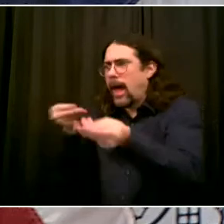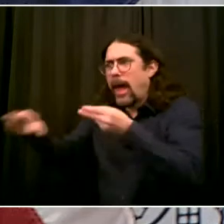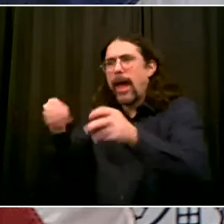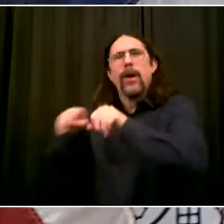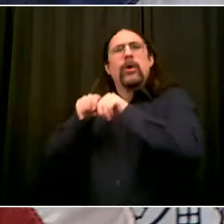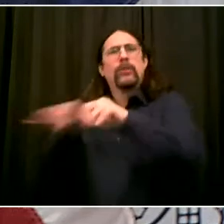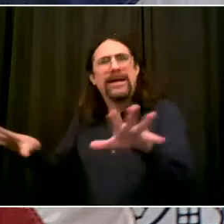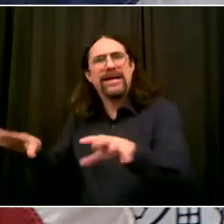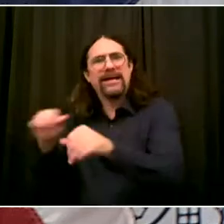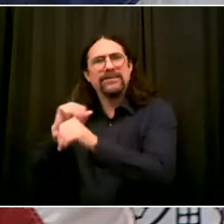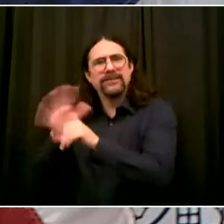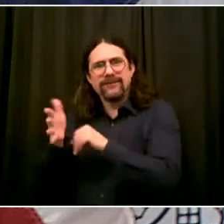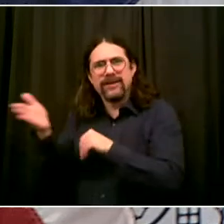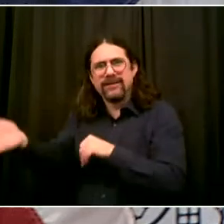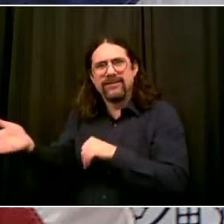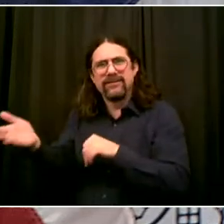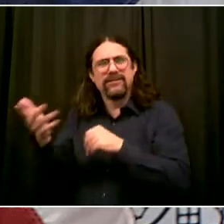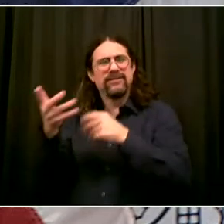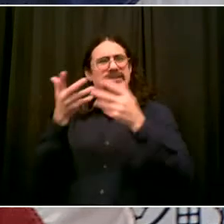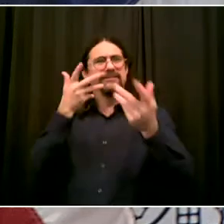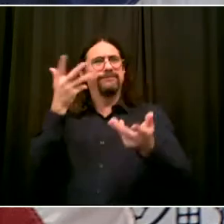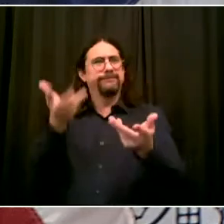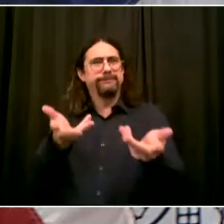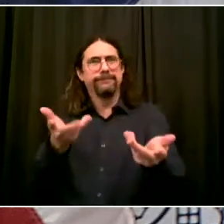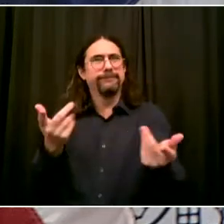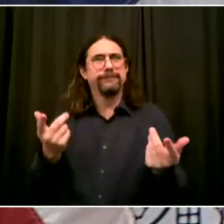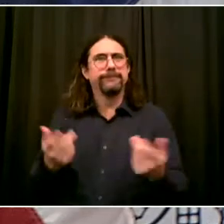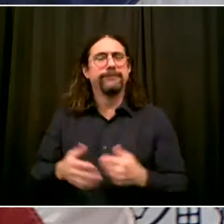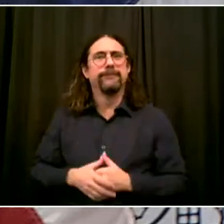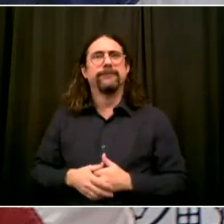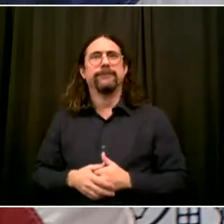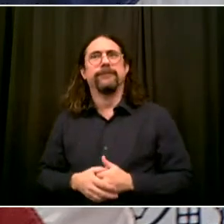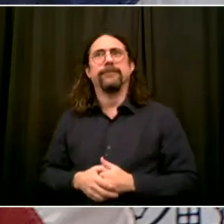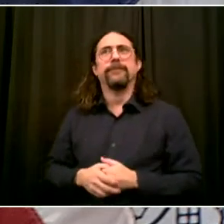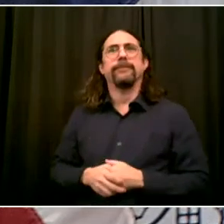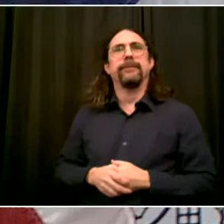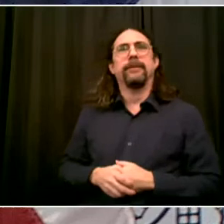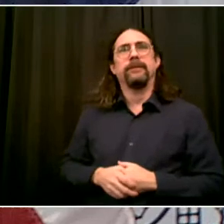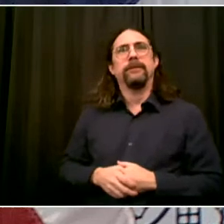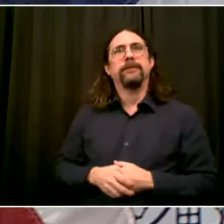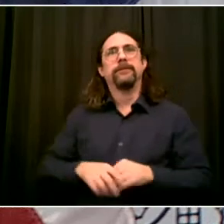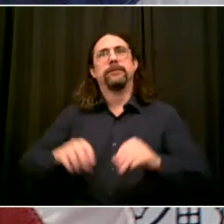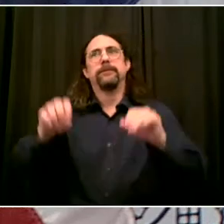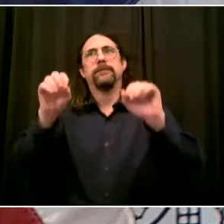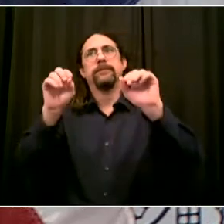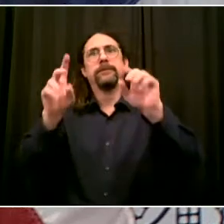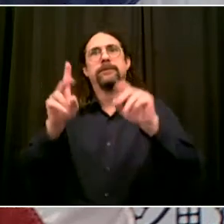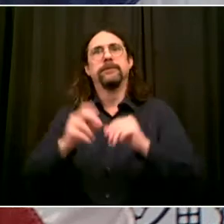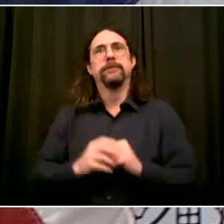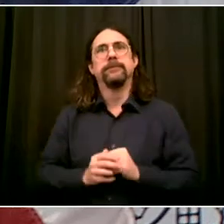TANDHE DOCTORS CAN JUMP IN. LET'S BE C CLEAR THAT WE AVHEE HAD ENFORCEMENT ON LARGE GATHERINGS.